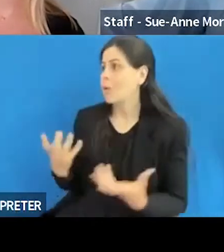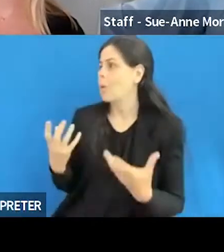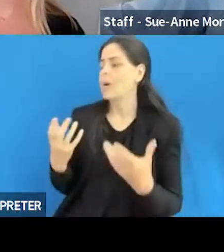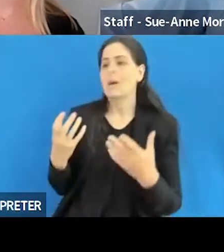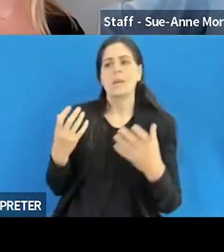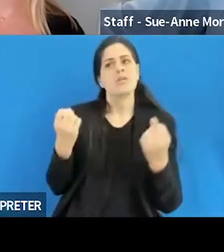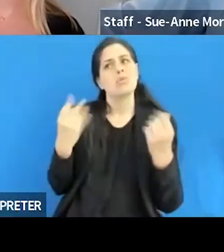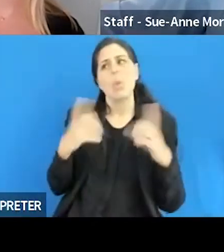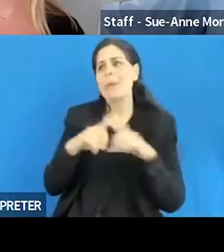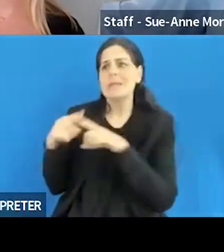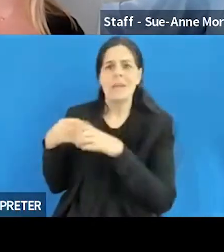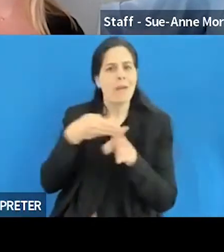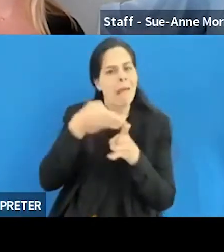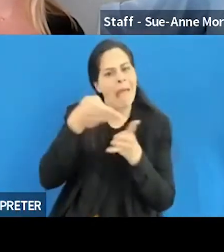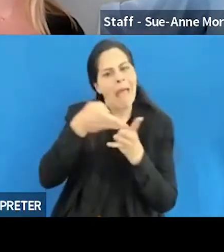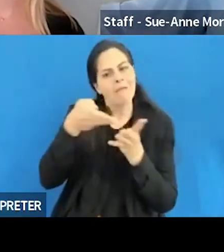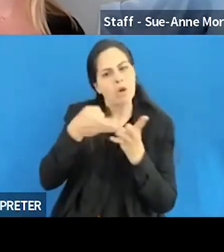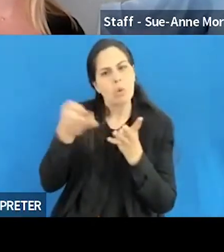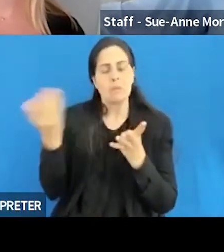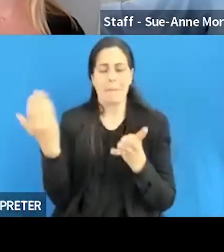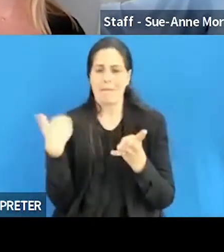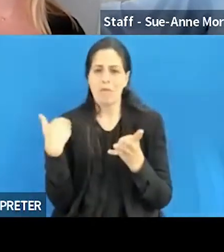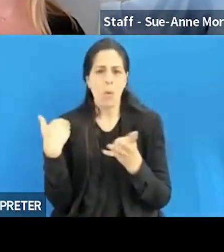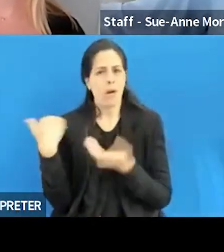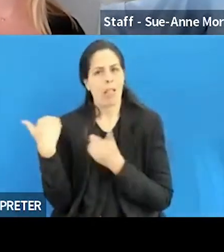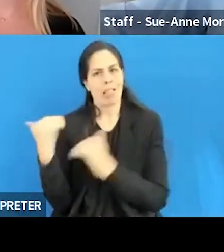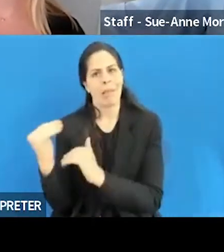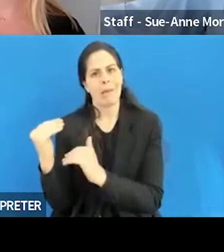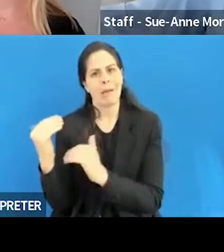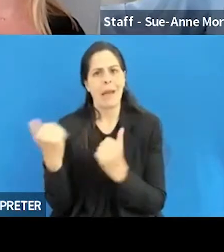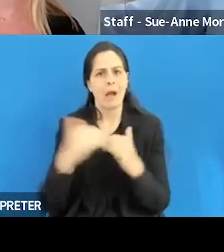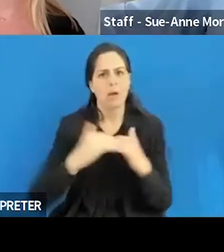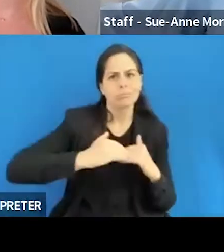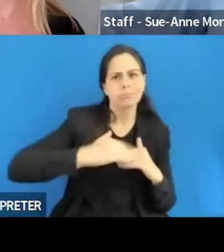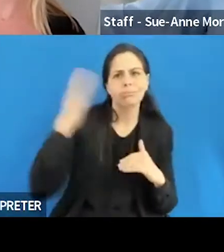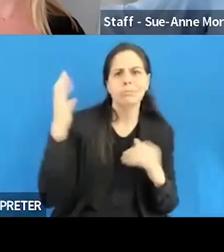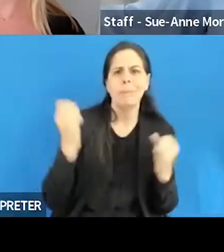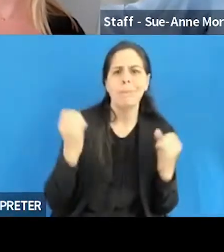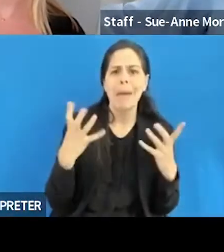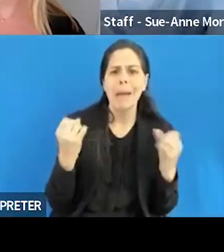"but especially 10 years ago and beyond." But you know, I, to me this is a perfect example